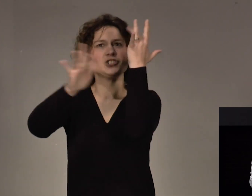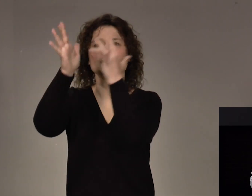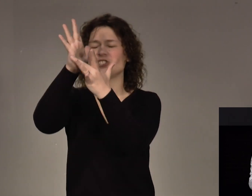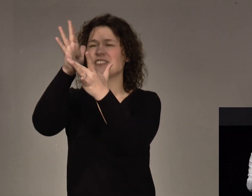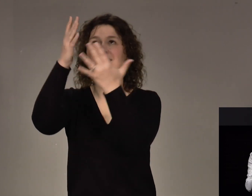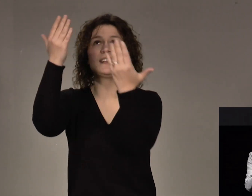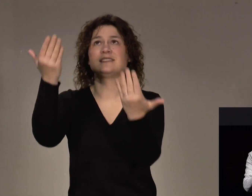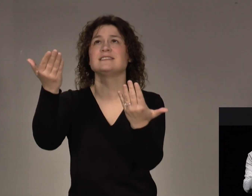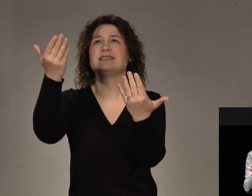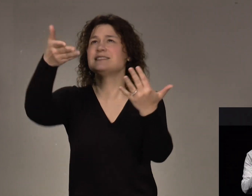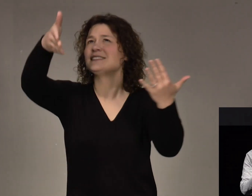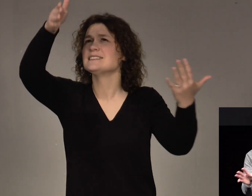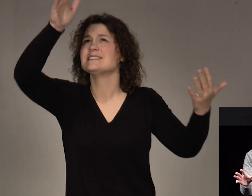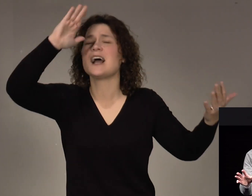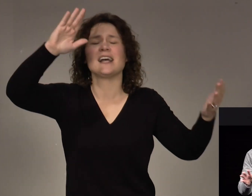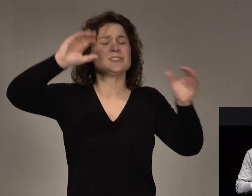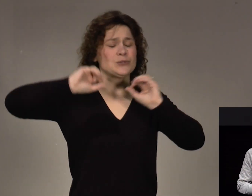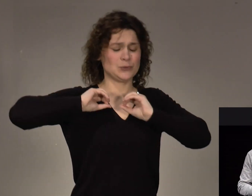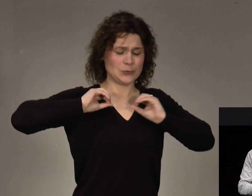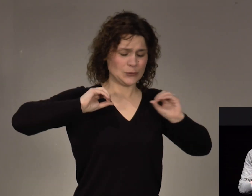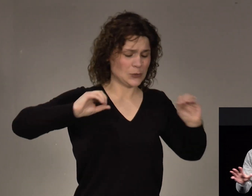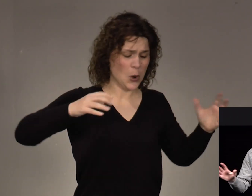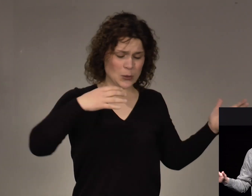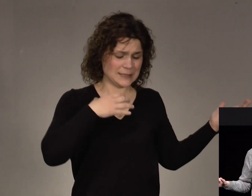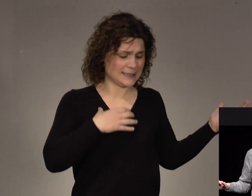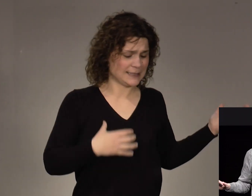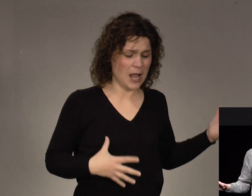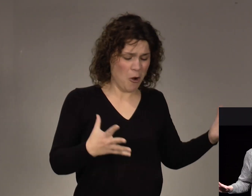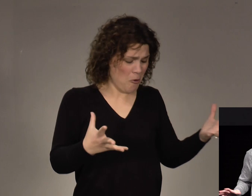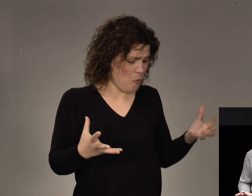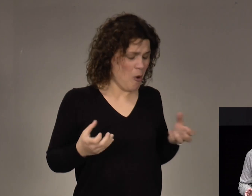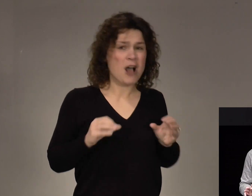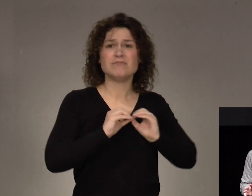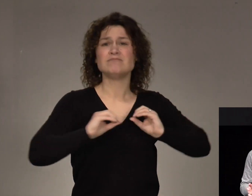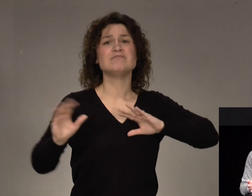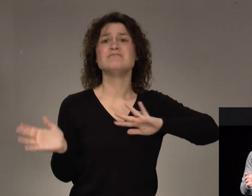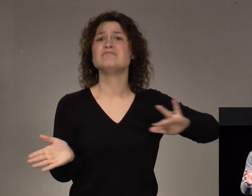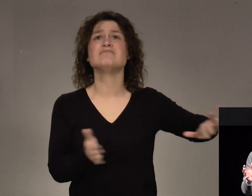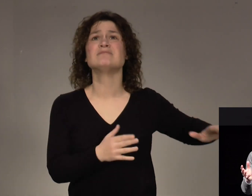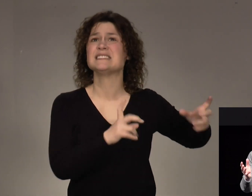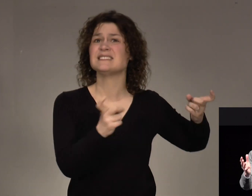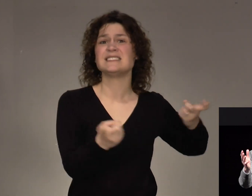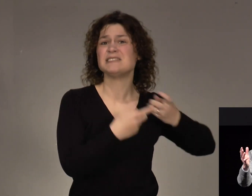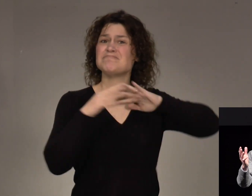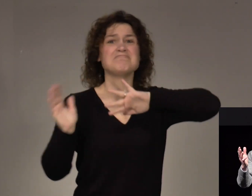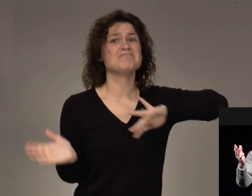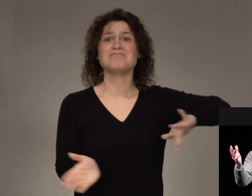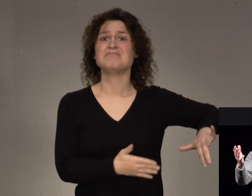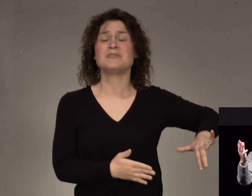where you will have no desire or inclination to sin because the Creator